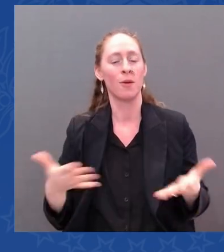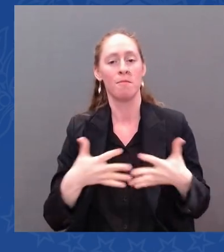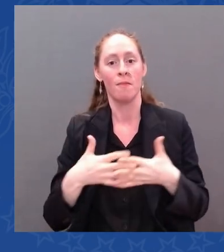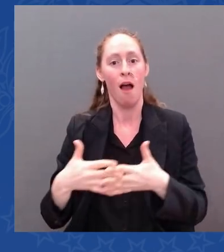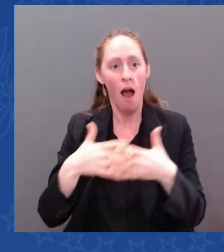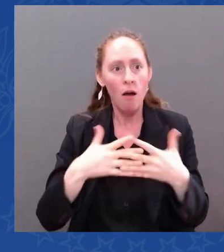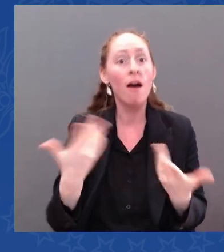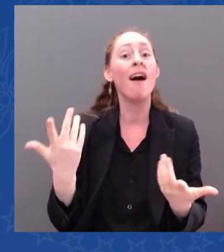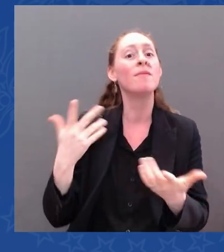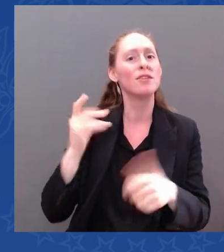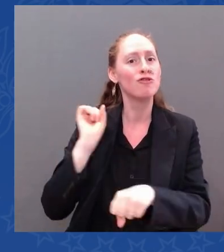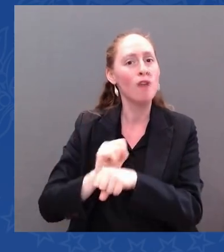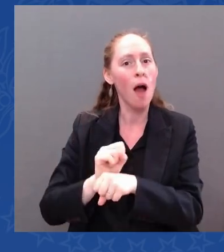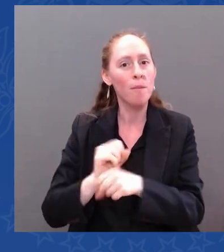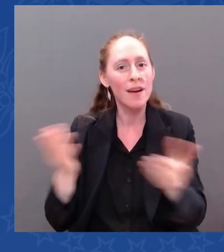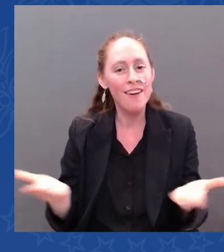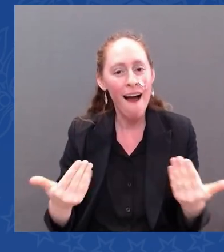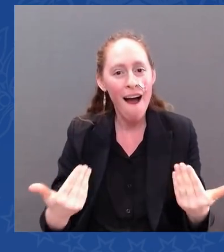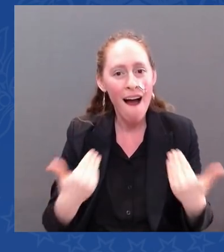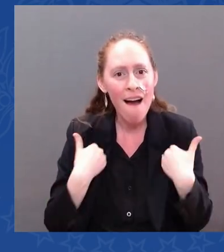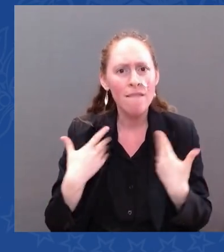the Senate and House need to work on the Innovation Bill